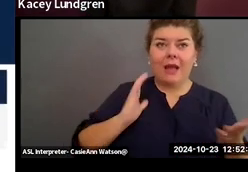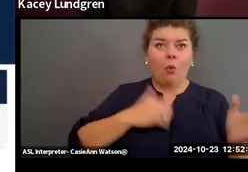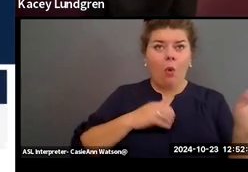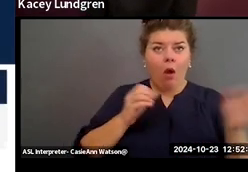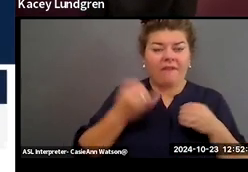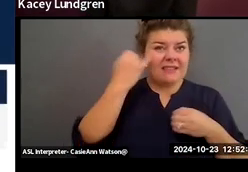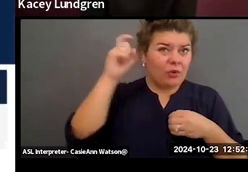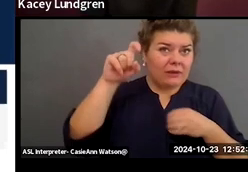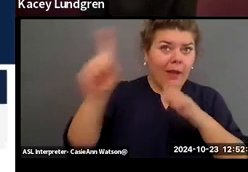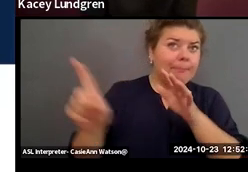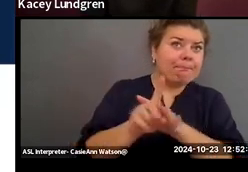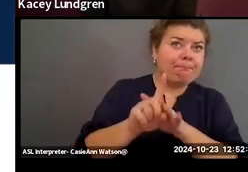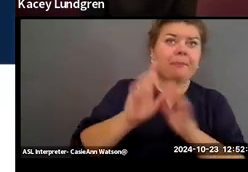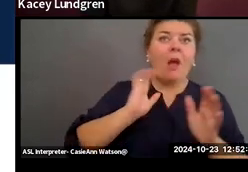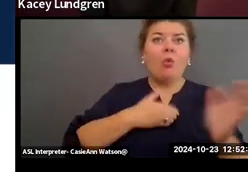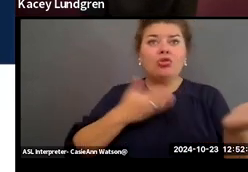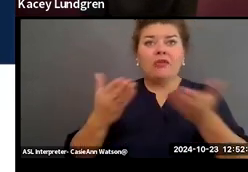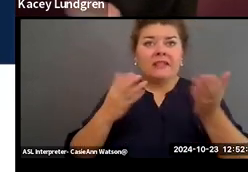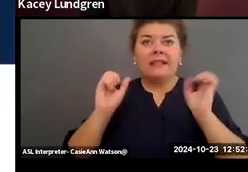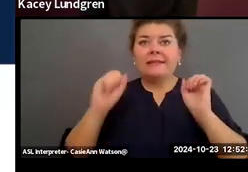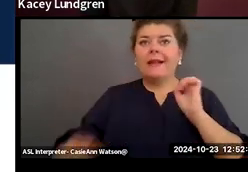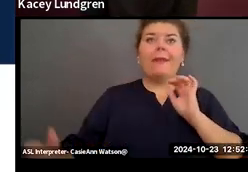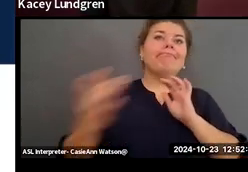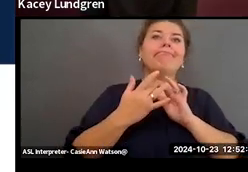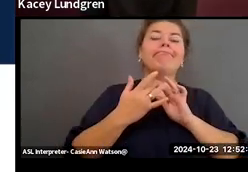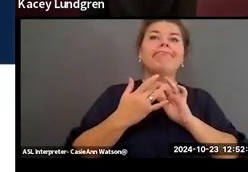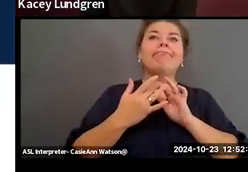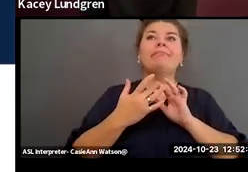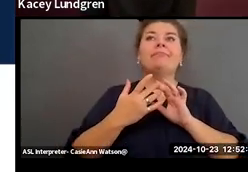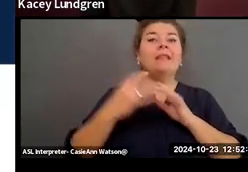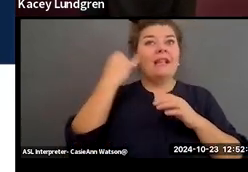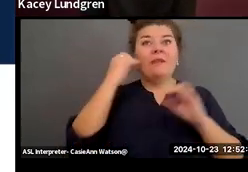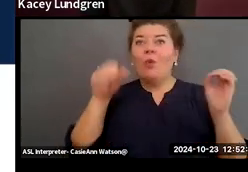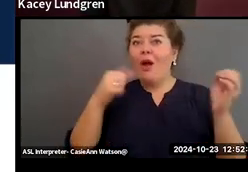if you need any of our services. And if there are no other questions,